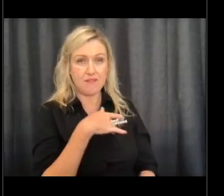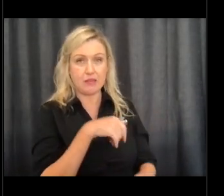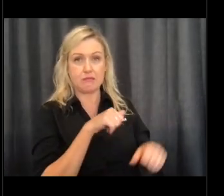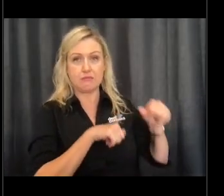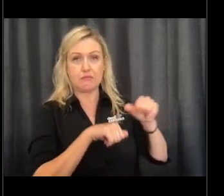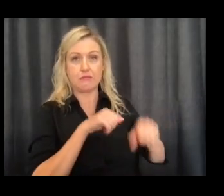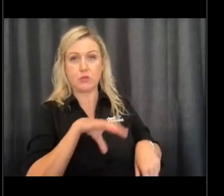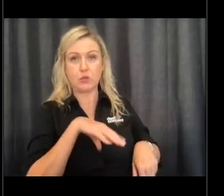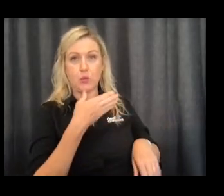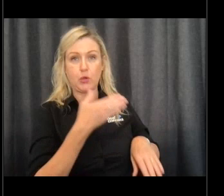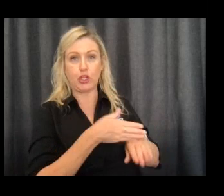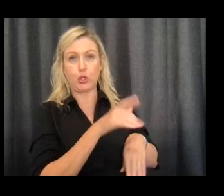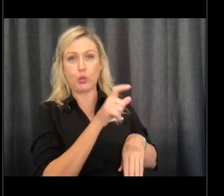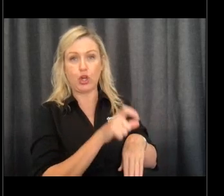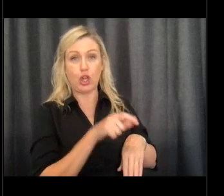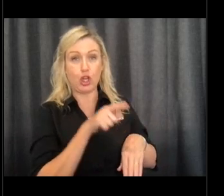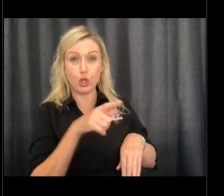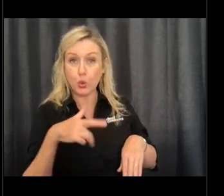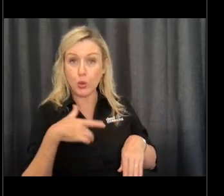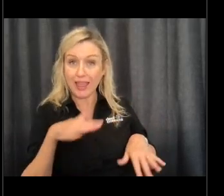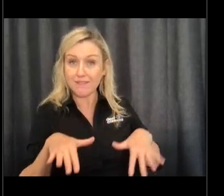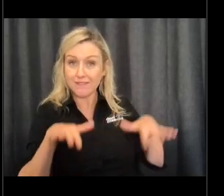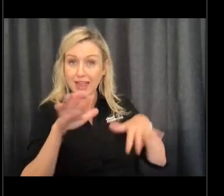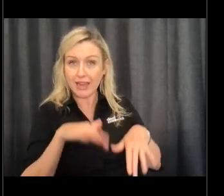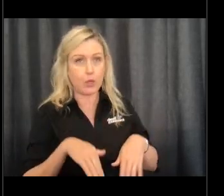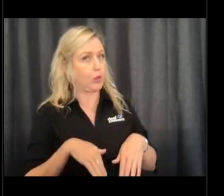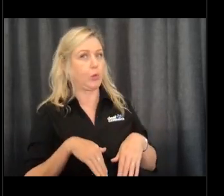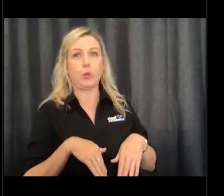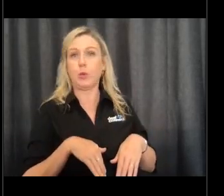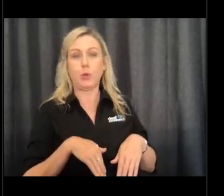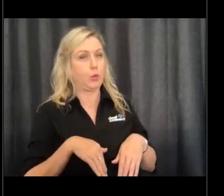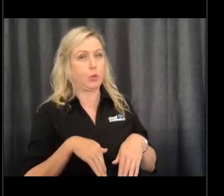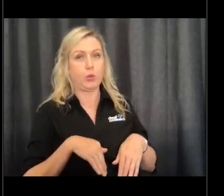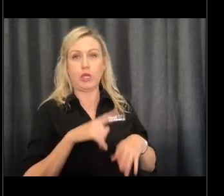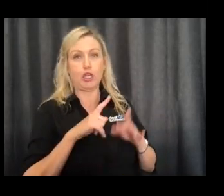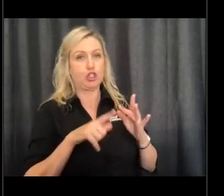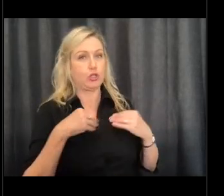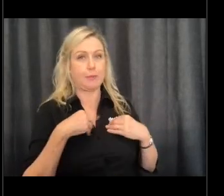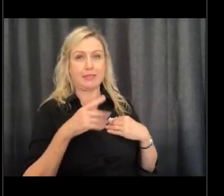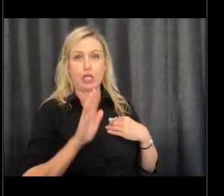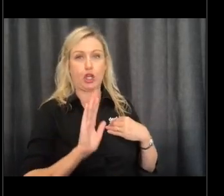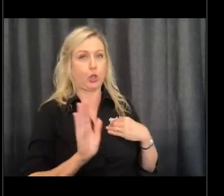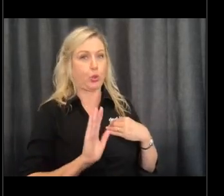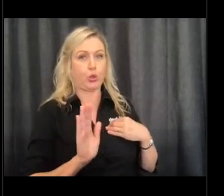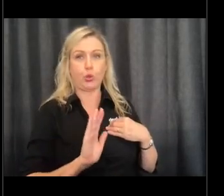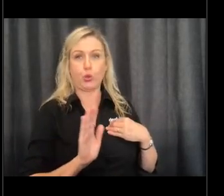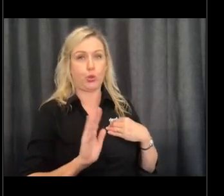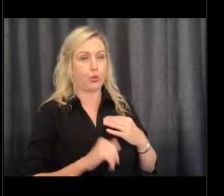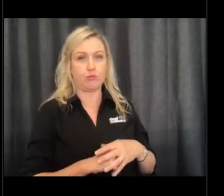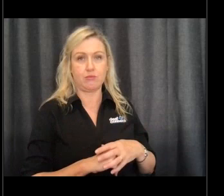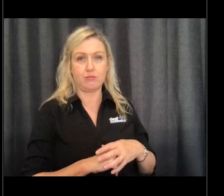clients in flood-affected areas because all they're doing is effectively adding a bad